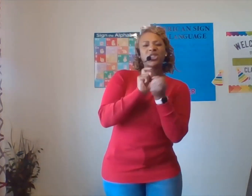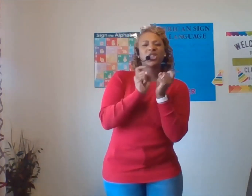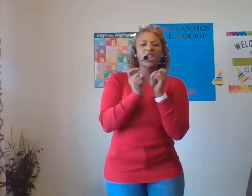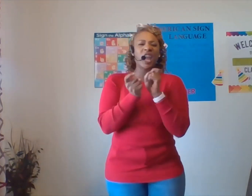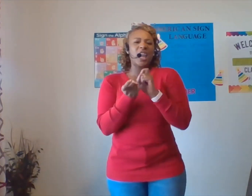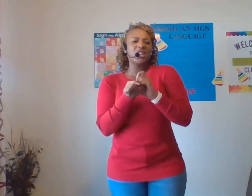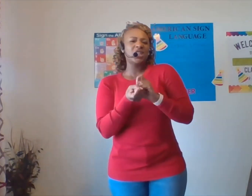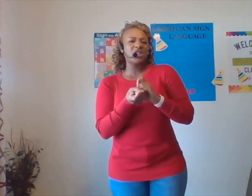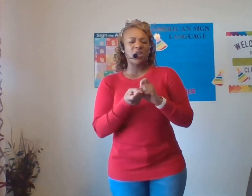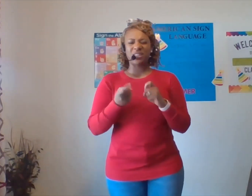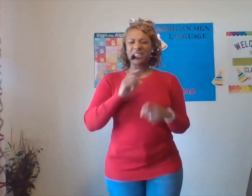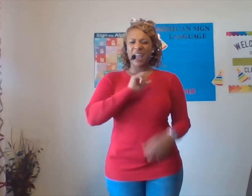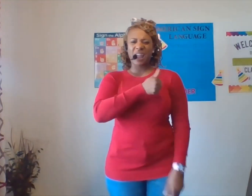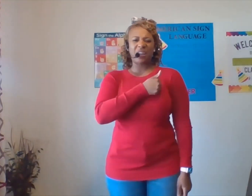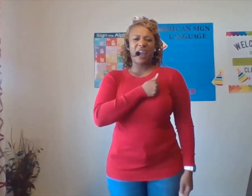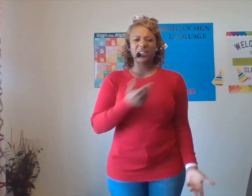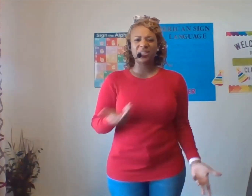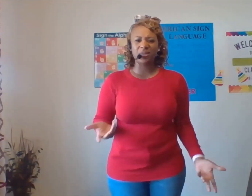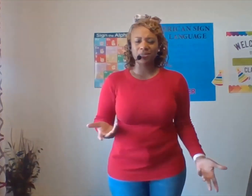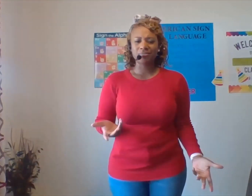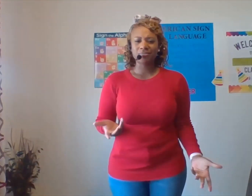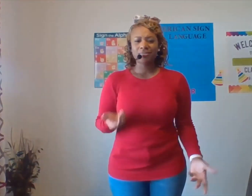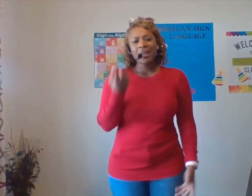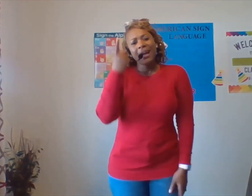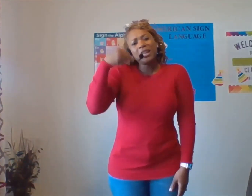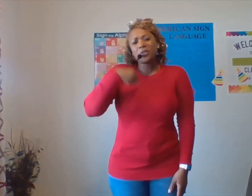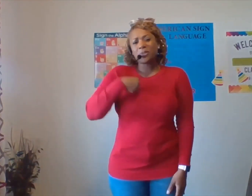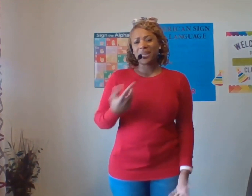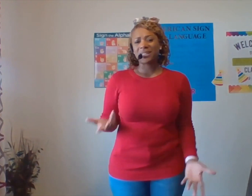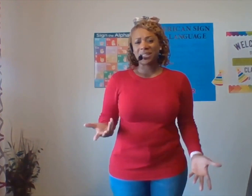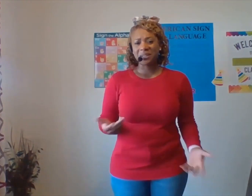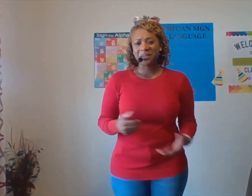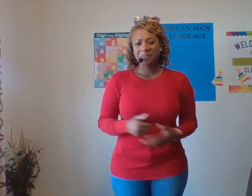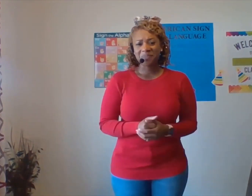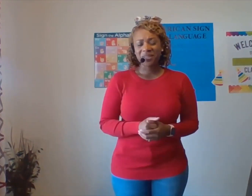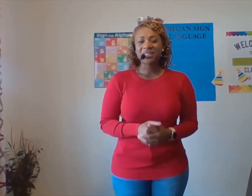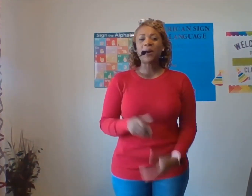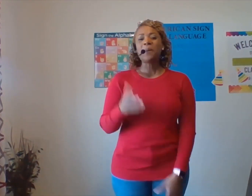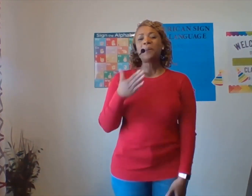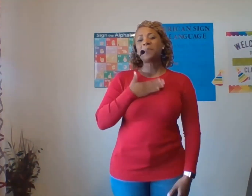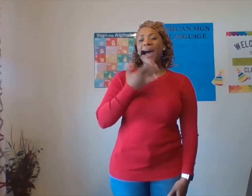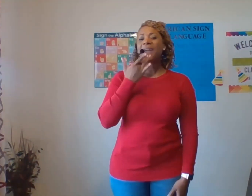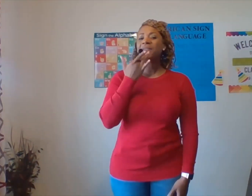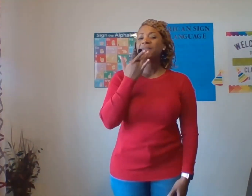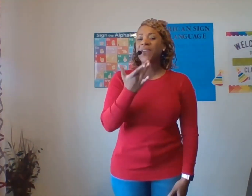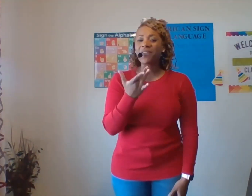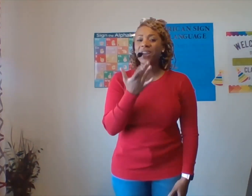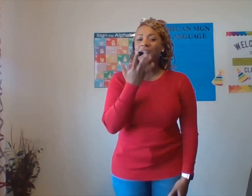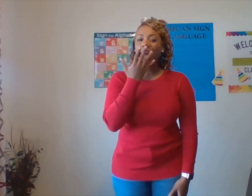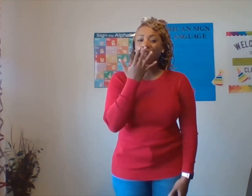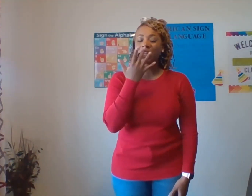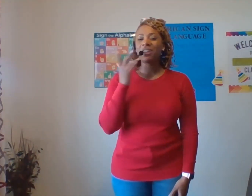changes your entire attitude at least for me it does so my favorite color is